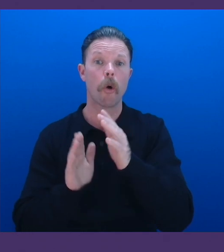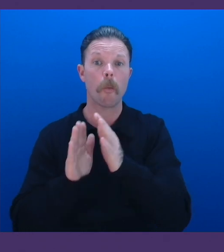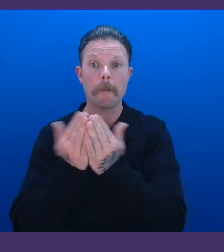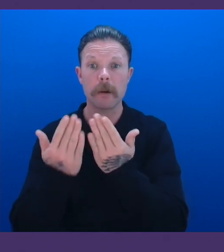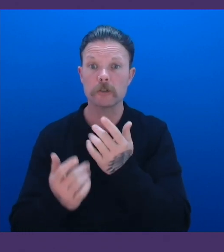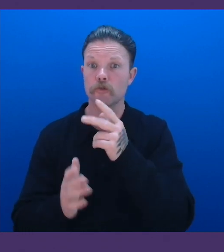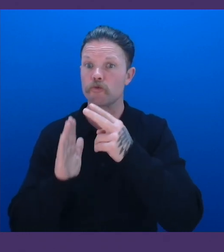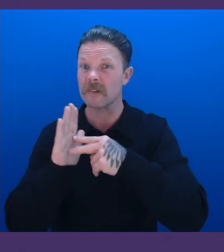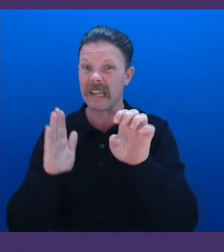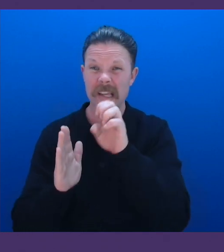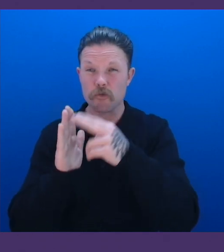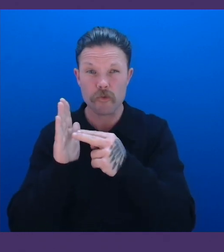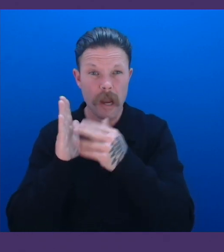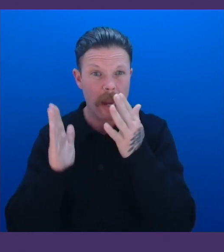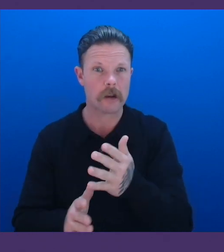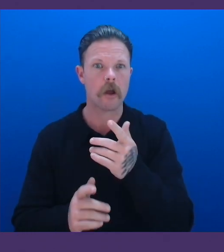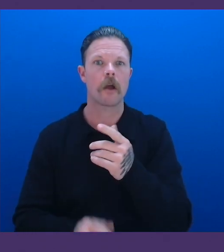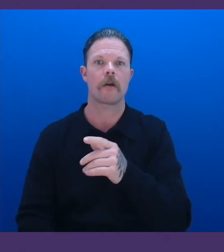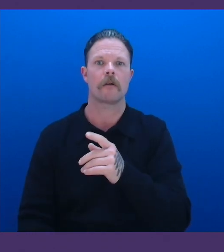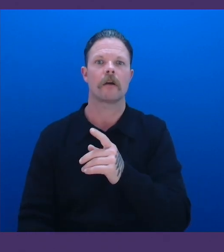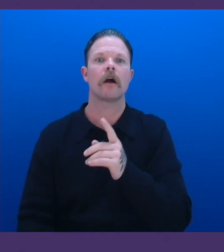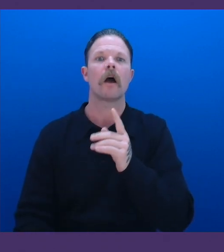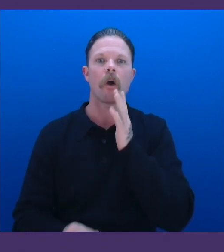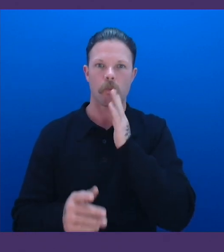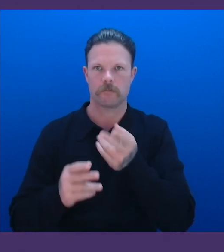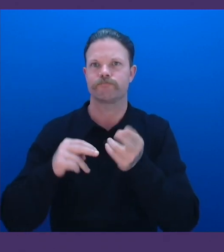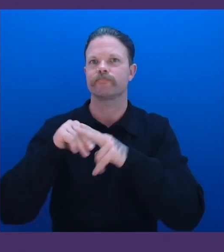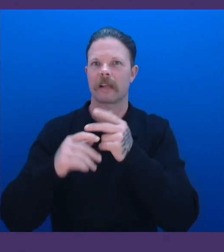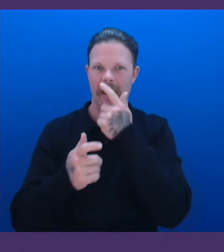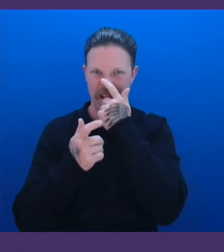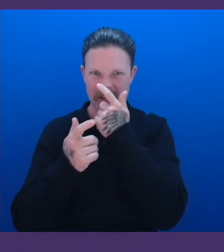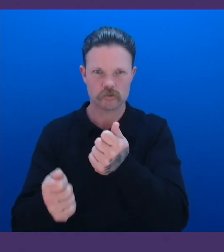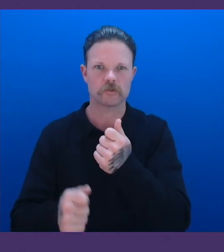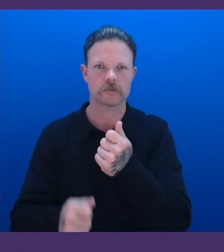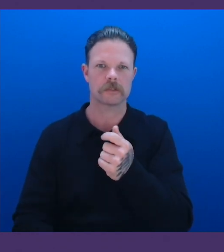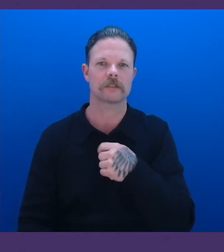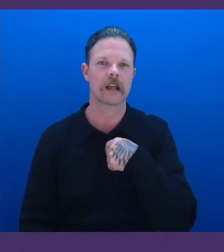Same with TV and video content interestingly. A lot of customers that we work with in